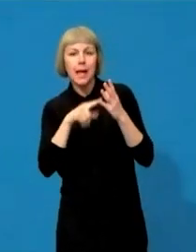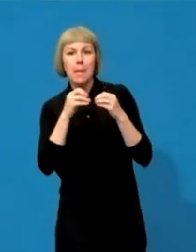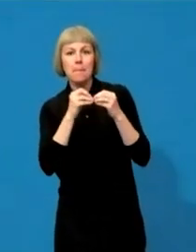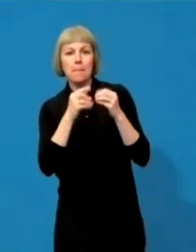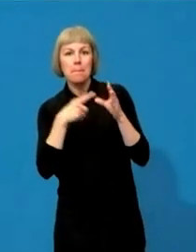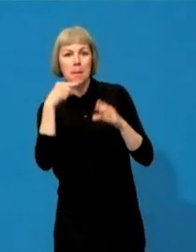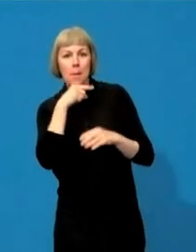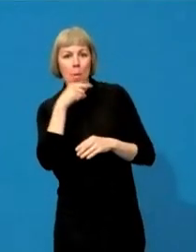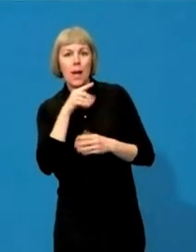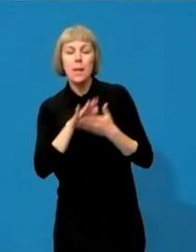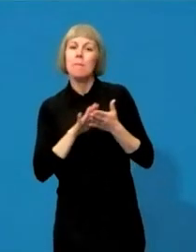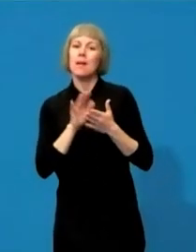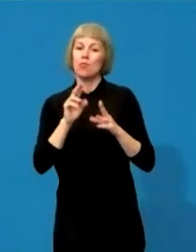the best life for you and your family?